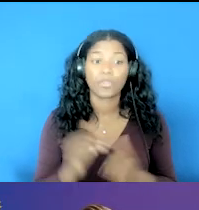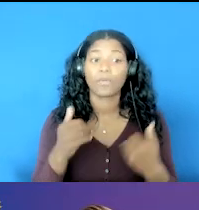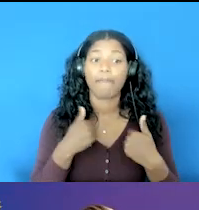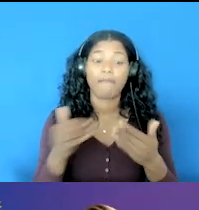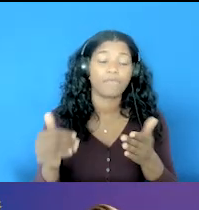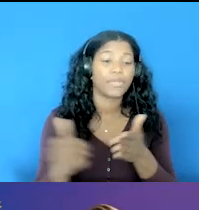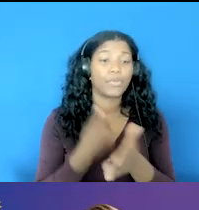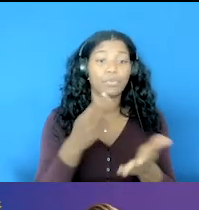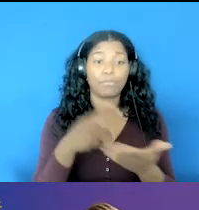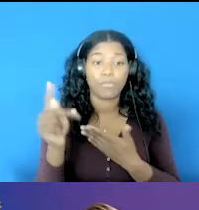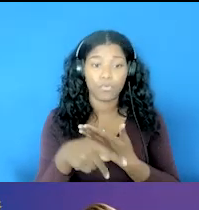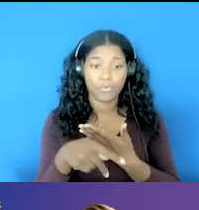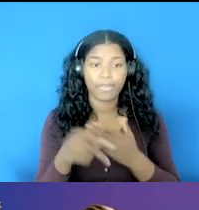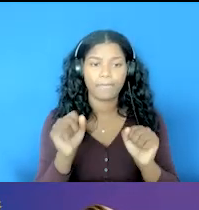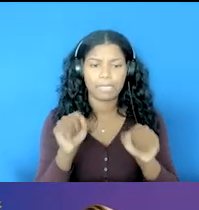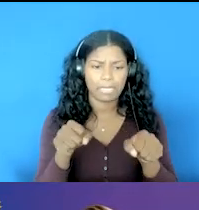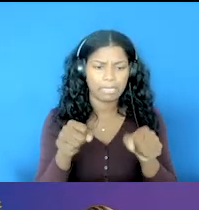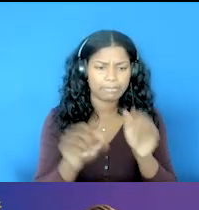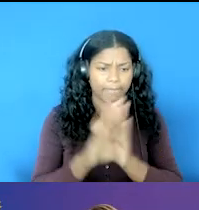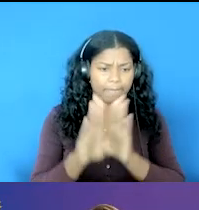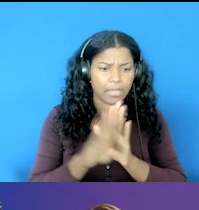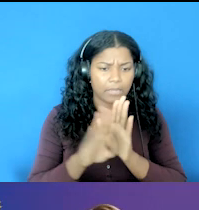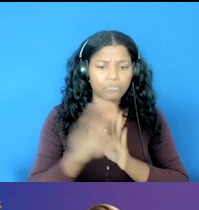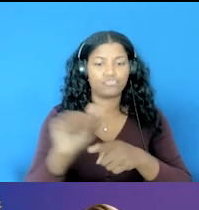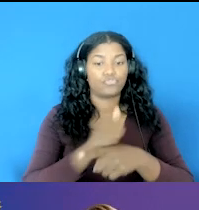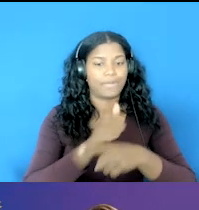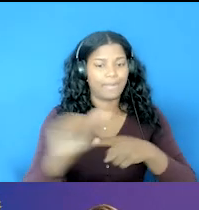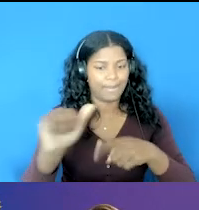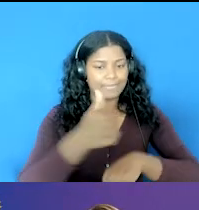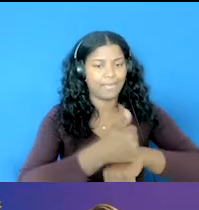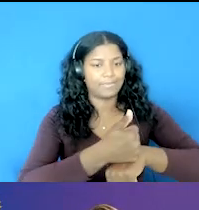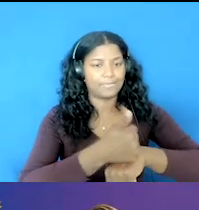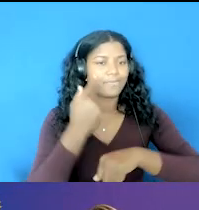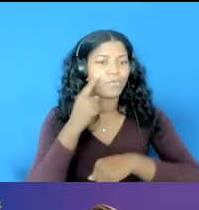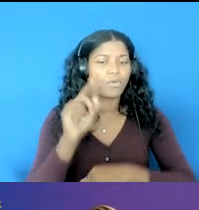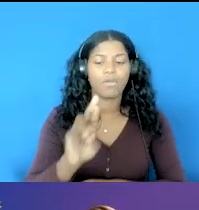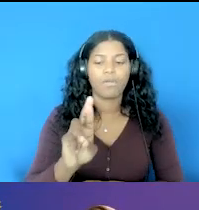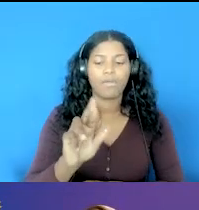to develop research training sites for both post-baccalaureate students, this is RaMP.